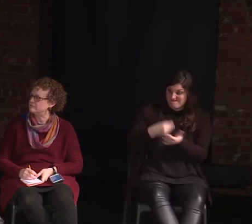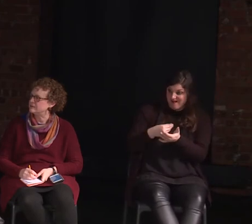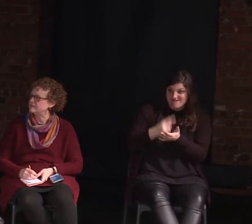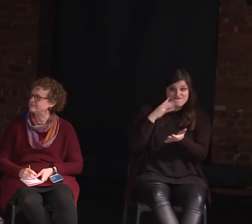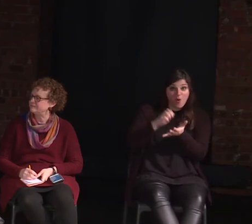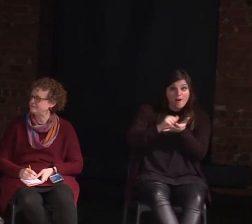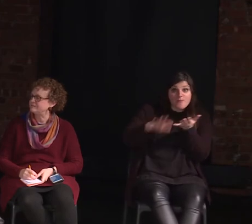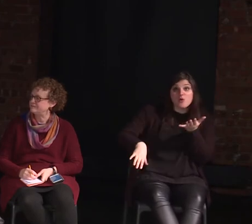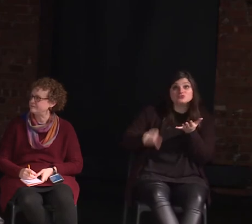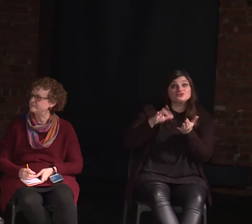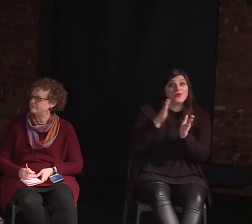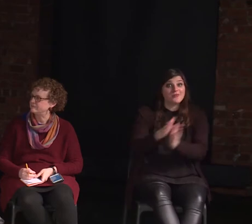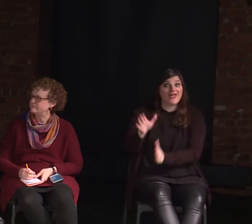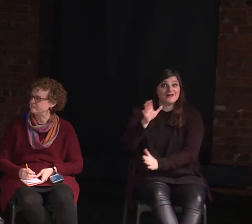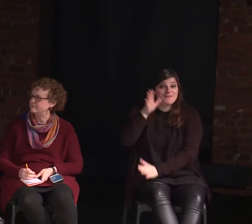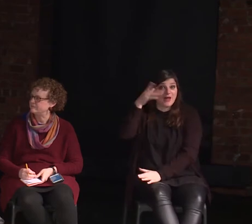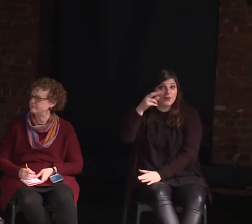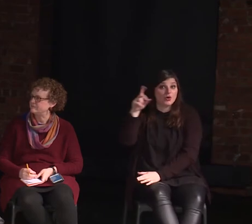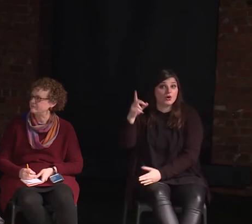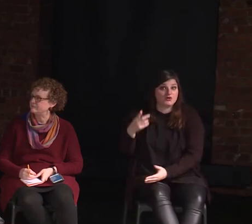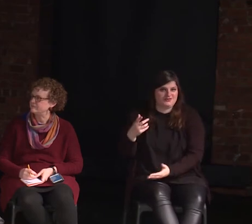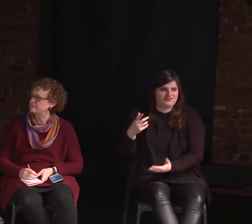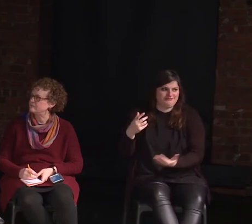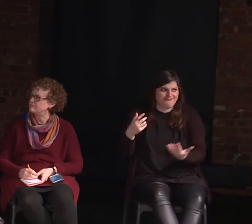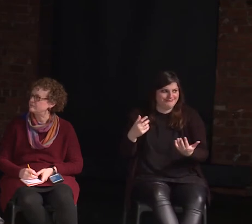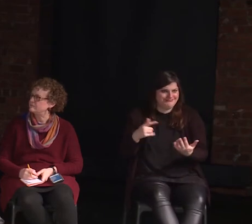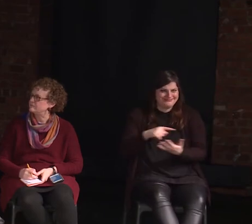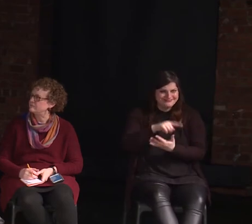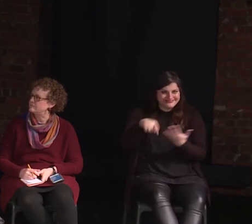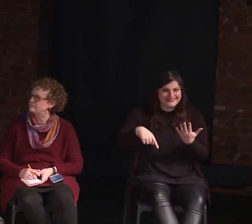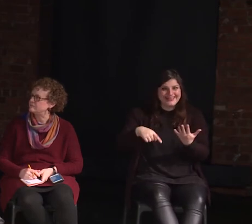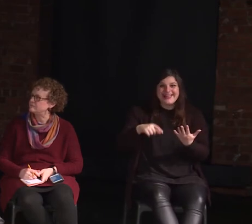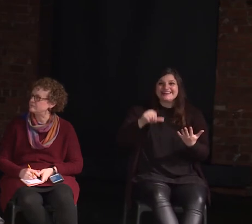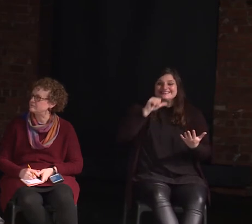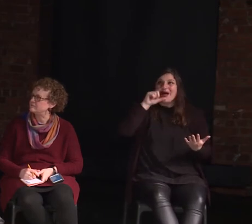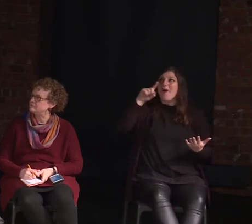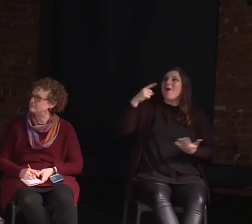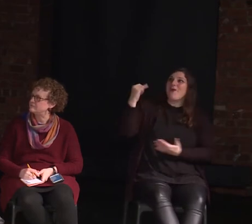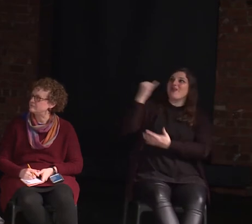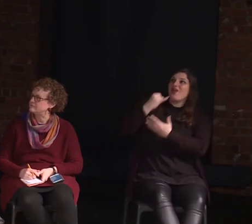Those are fundamental questions because we're human beings living in America today.